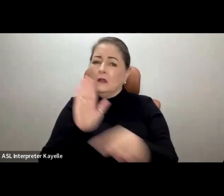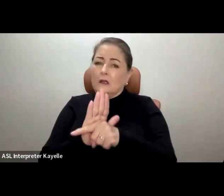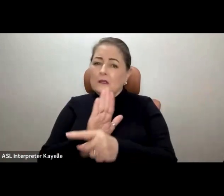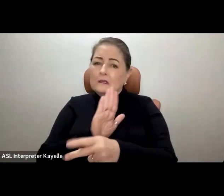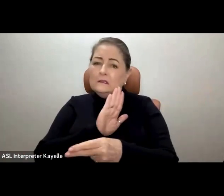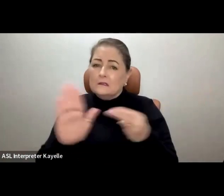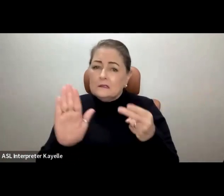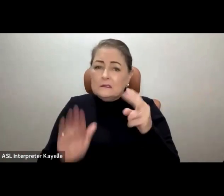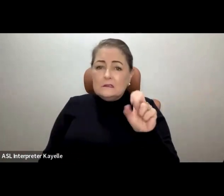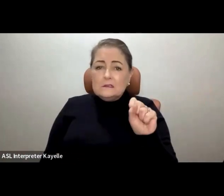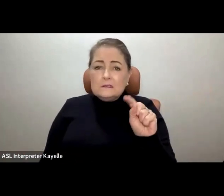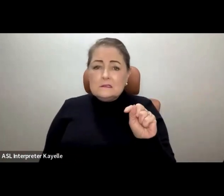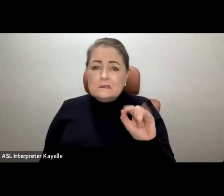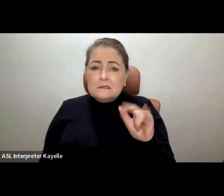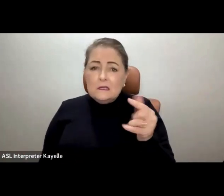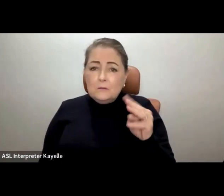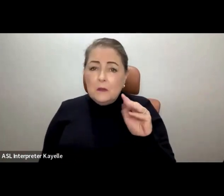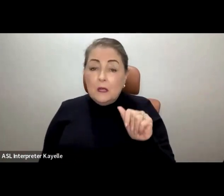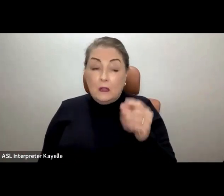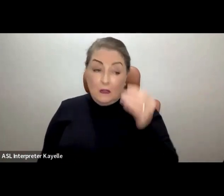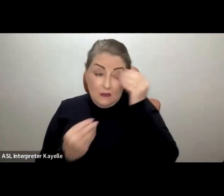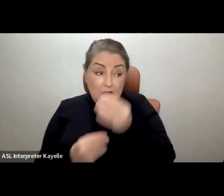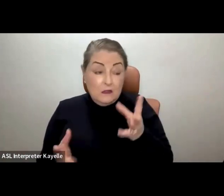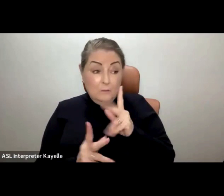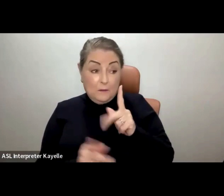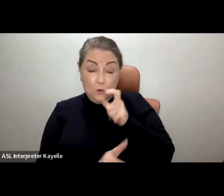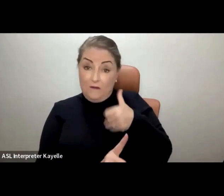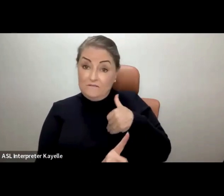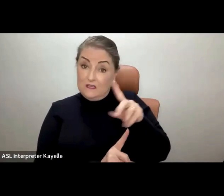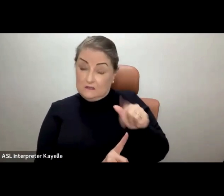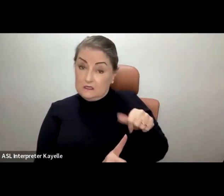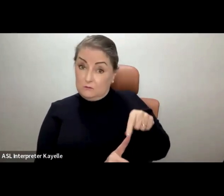letting people know that people with disabilities are very